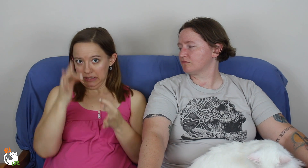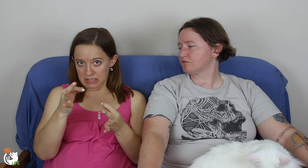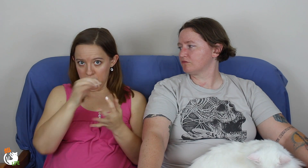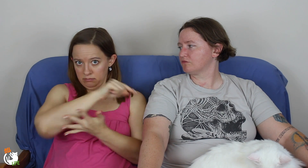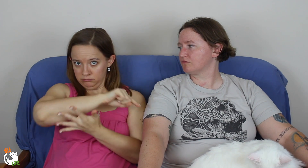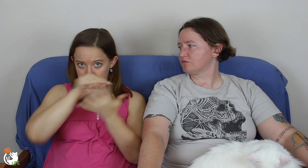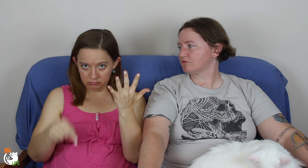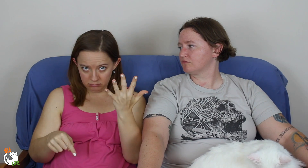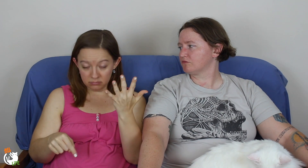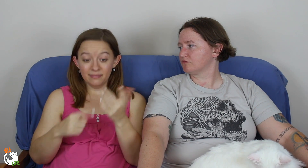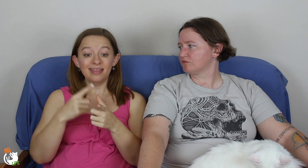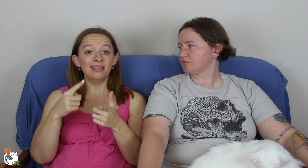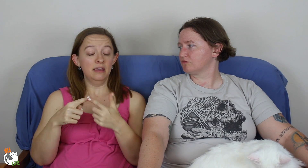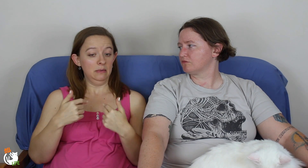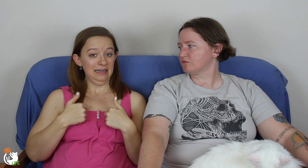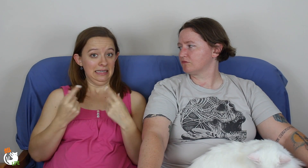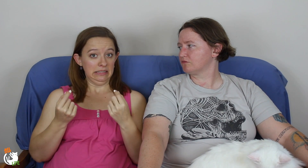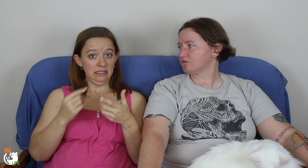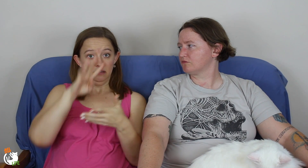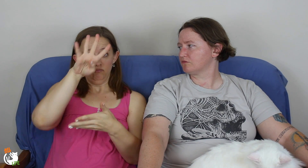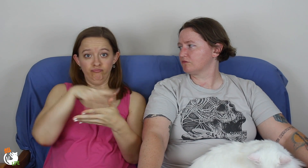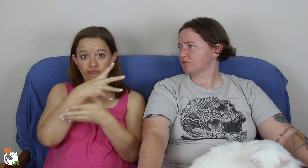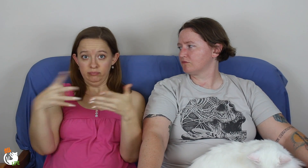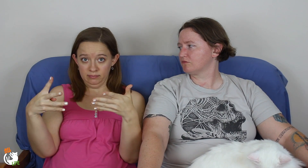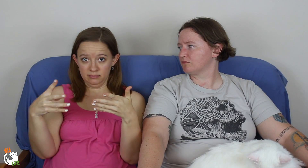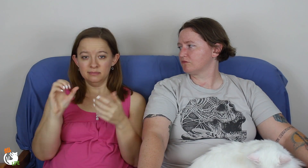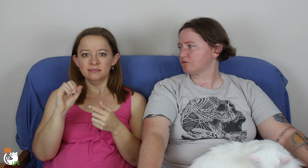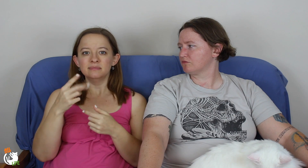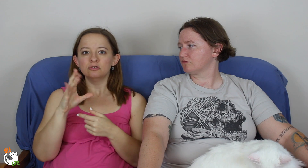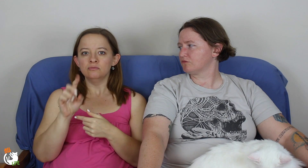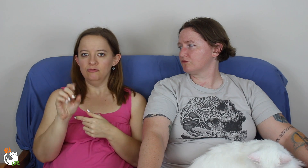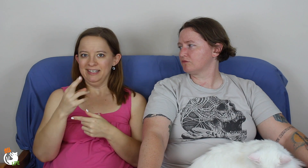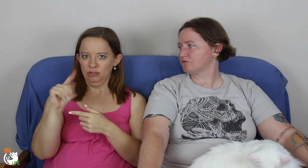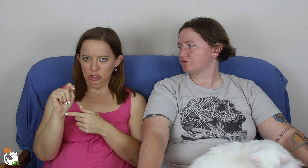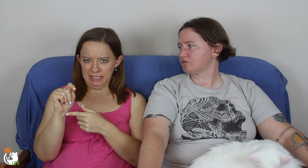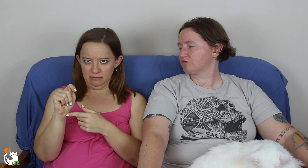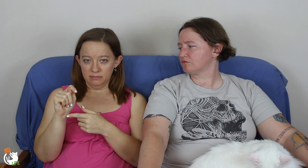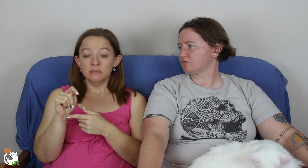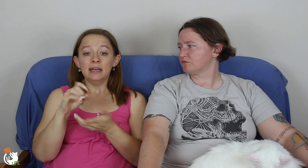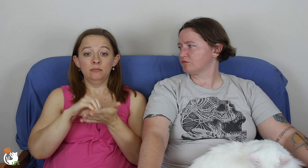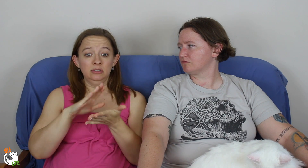each bank that you decide you want to go through. Then, when we did is I made a chart, like a spreadsheet,